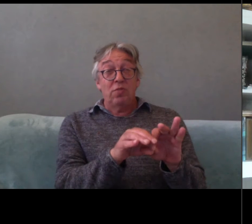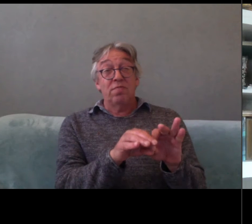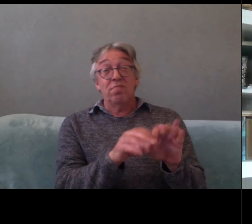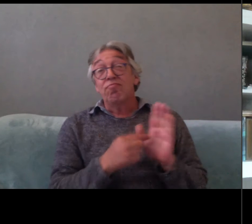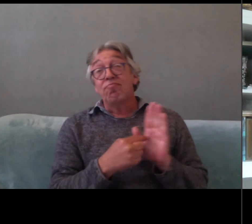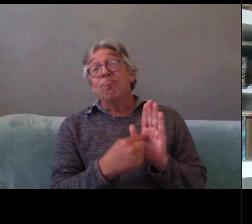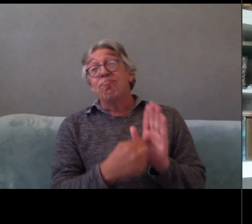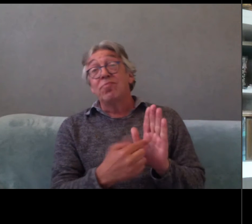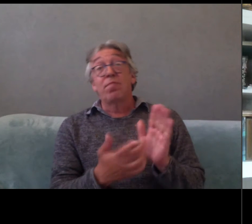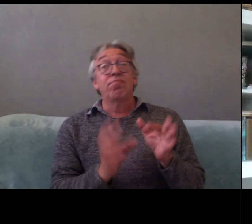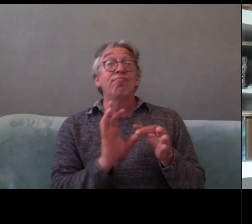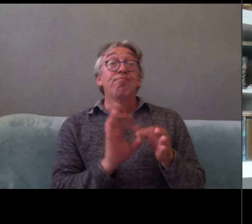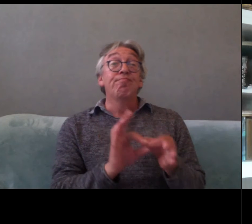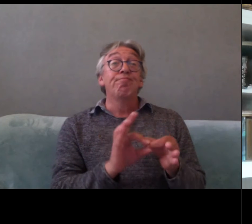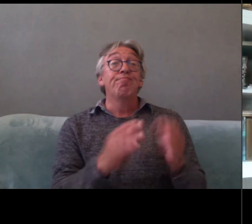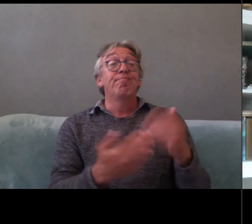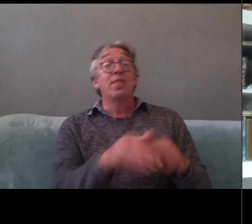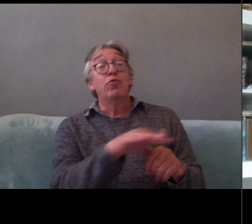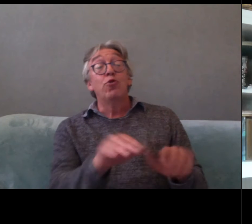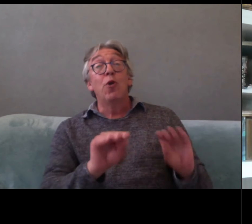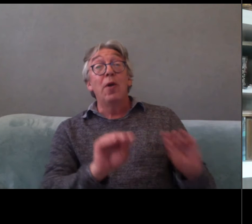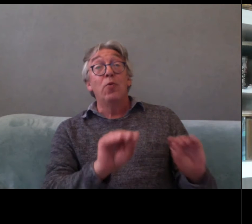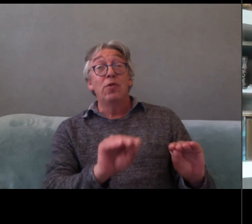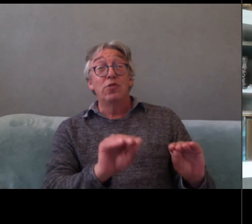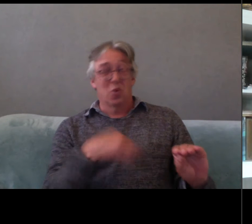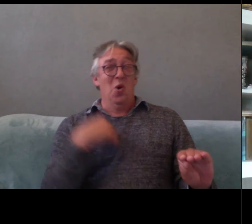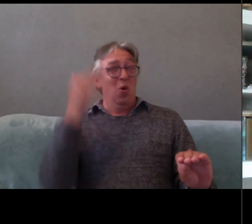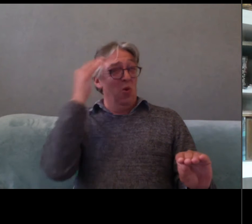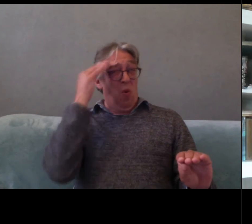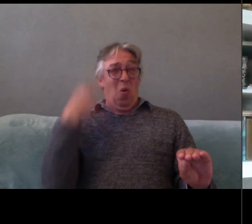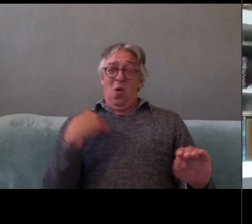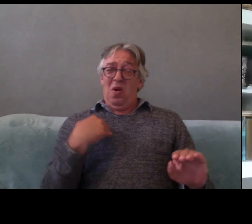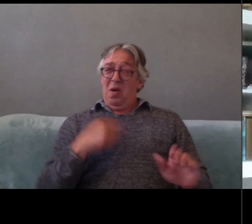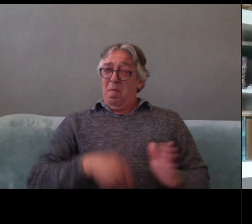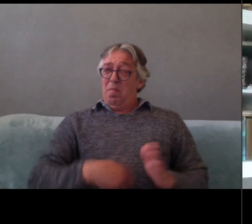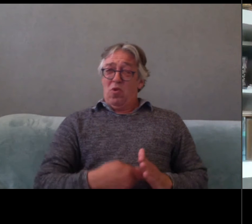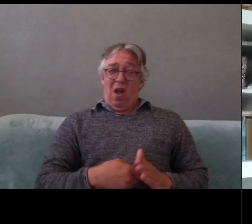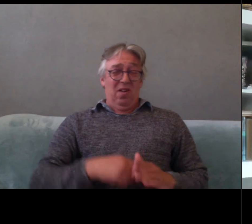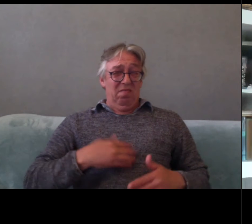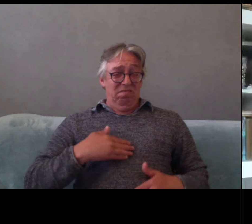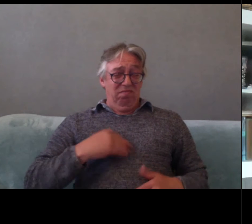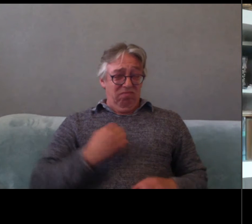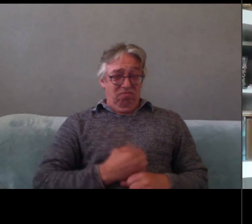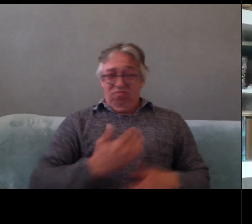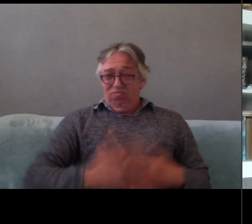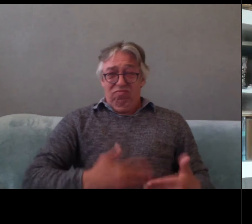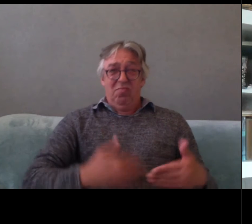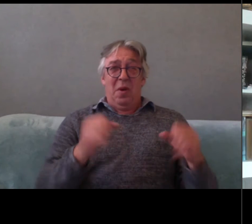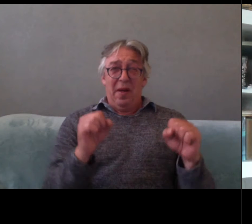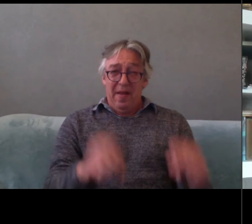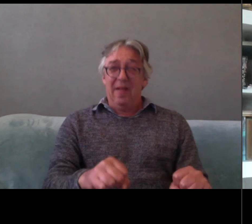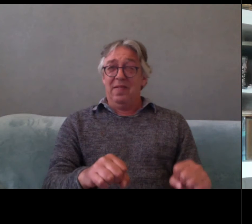Even if we see how good we can do starting from September a training for those young people.